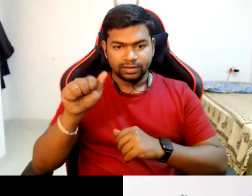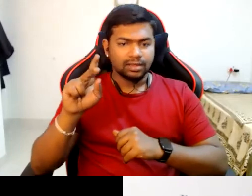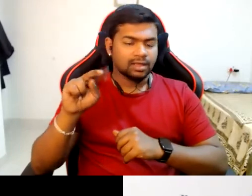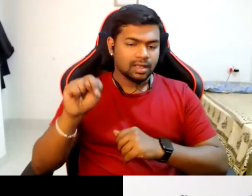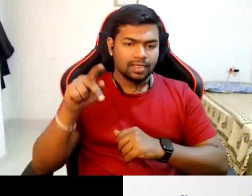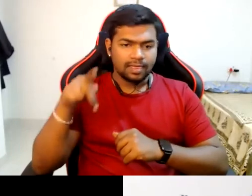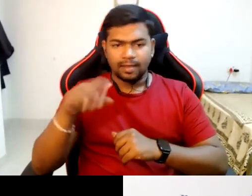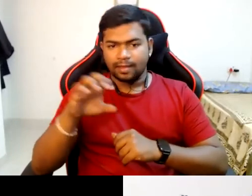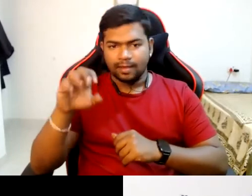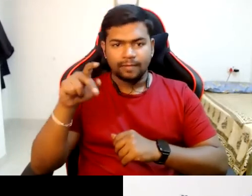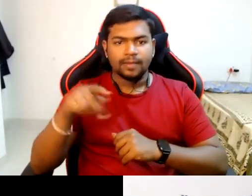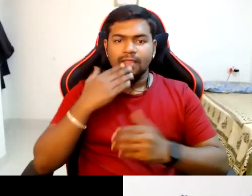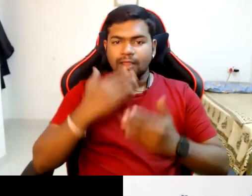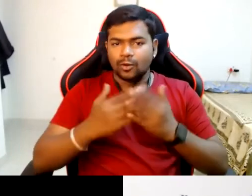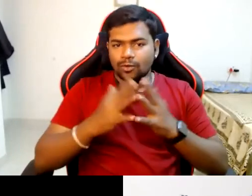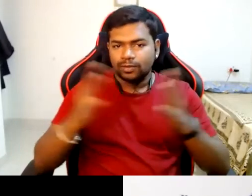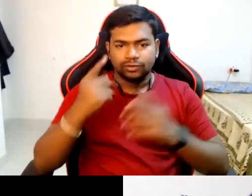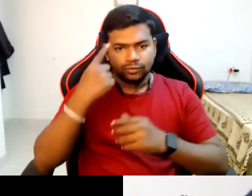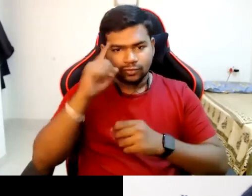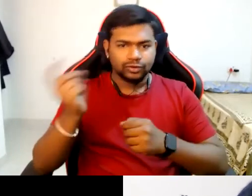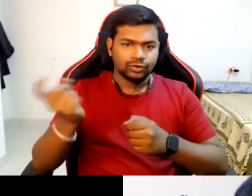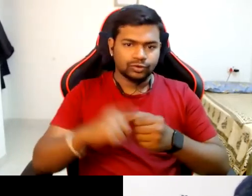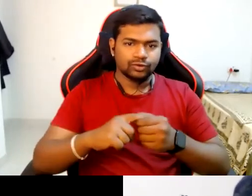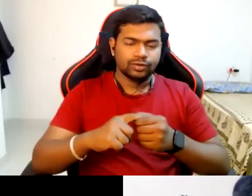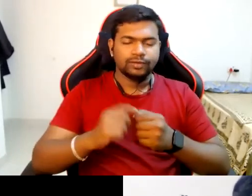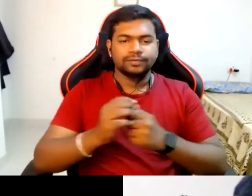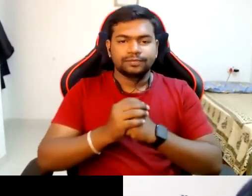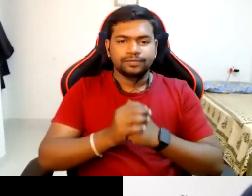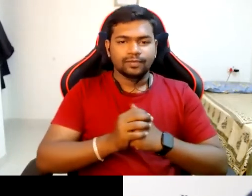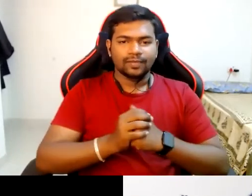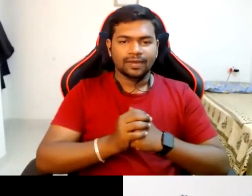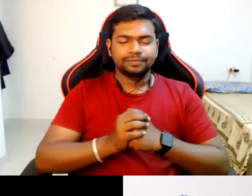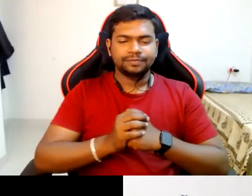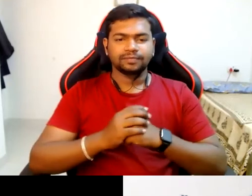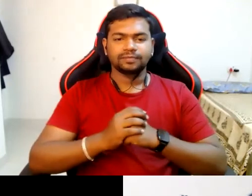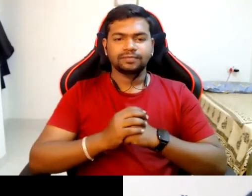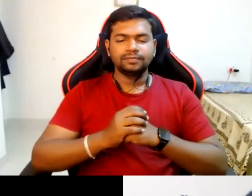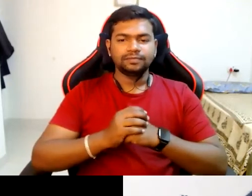and welcome on the Istem webinars series. Thank you.